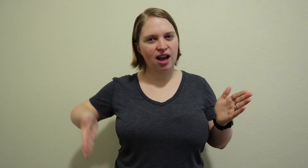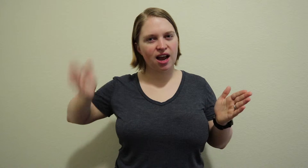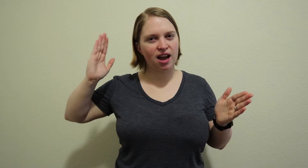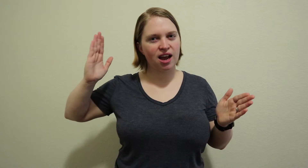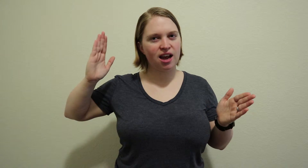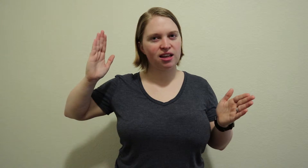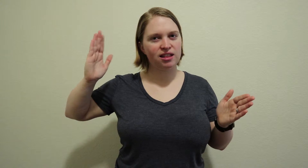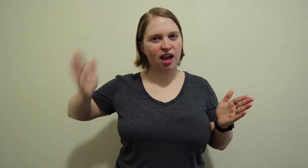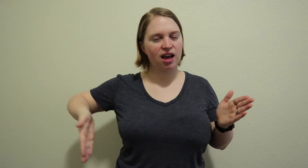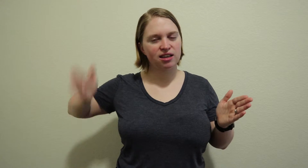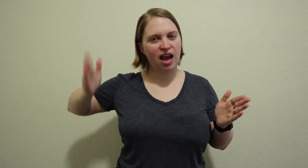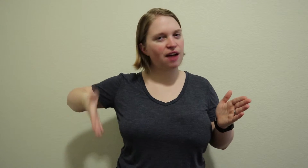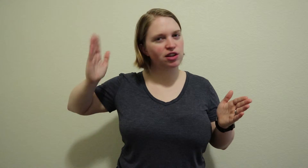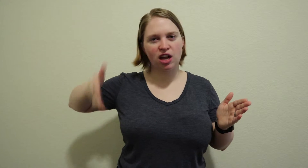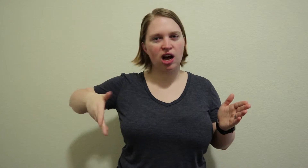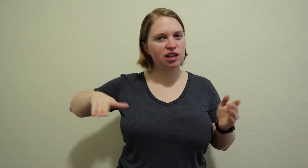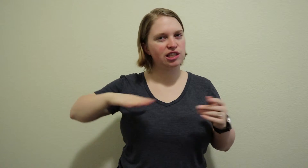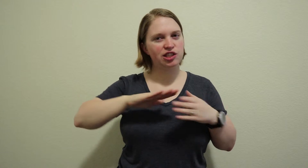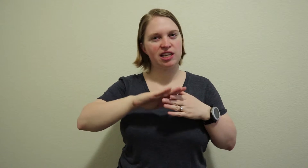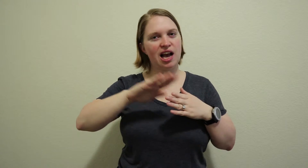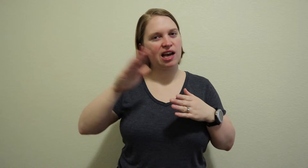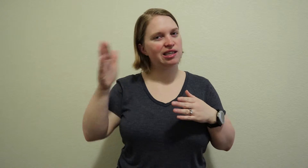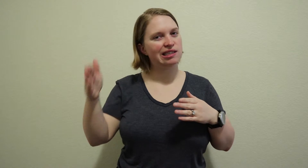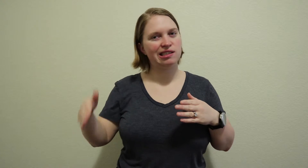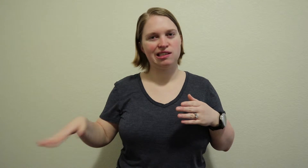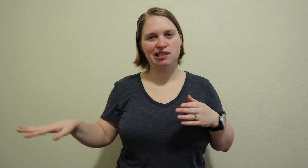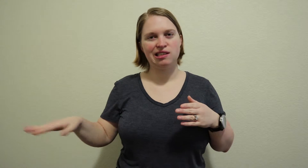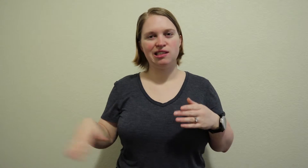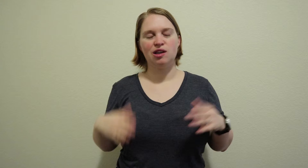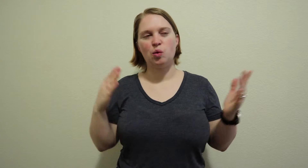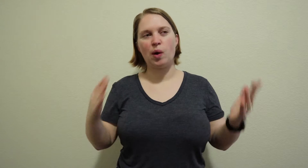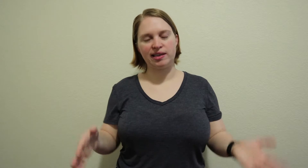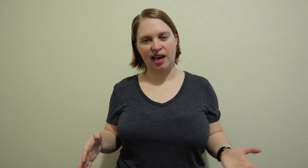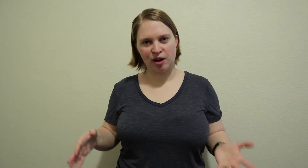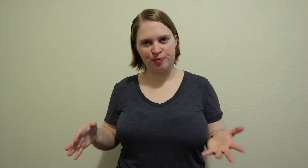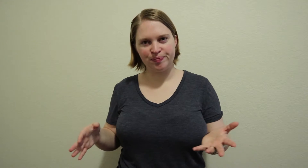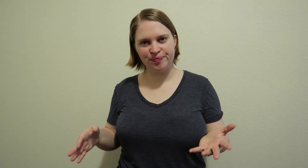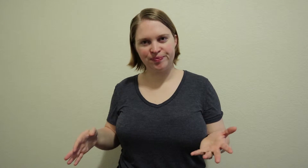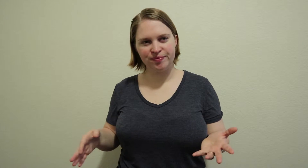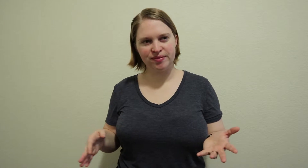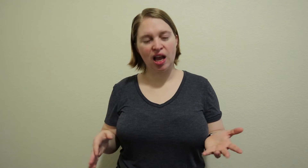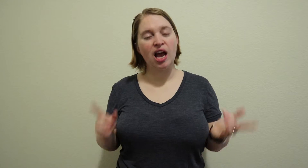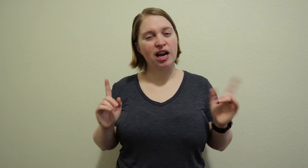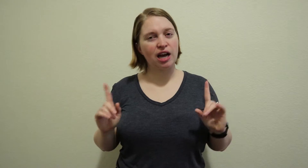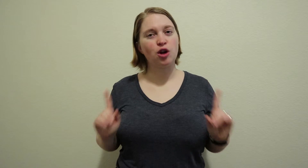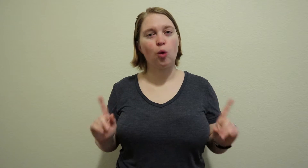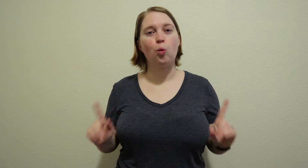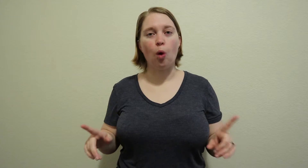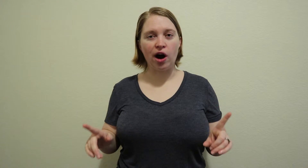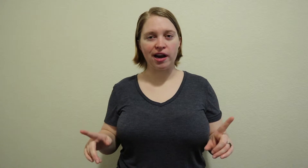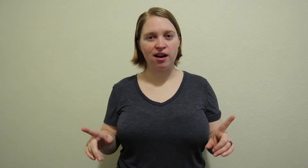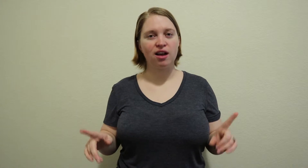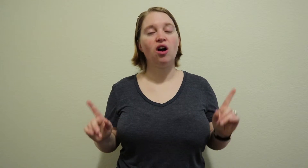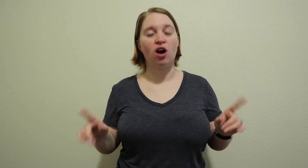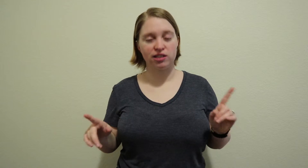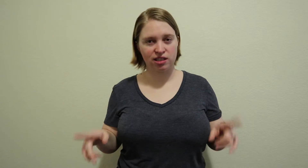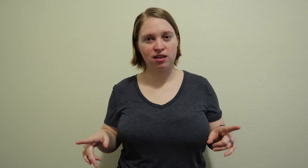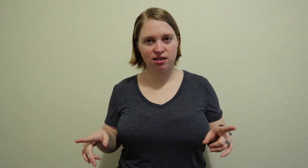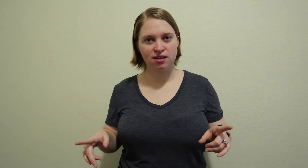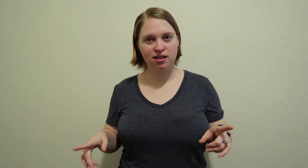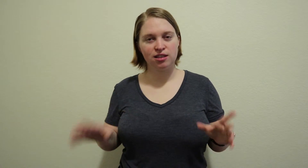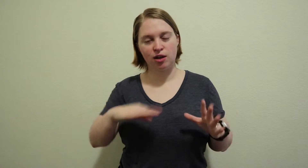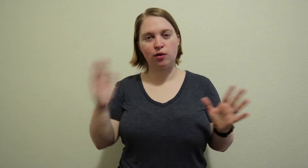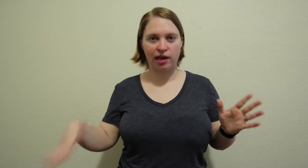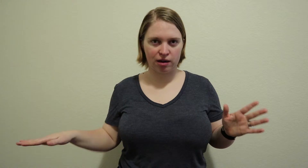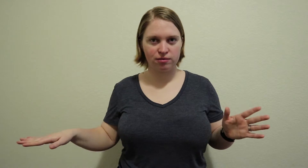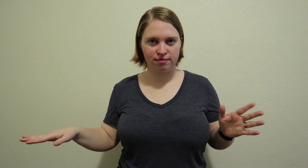and after college, I kind of went down and I know what caused it to go down